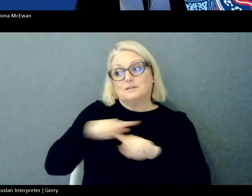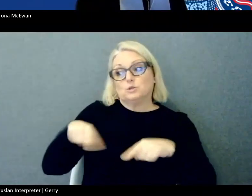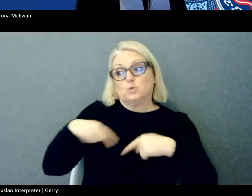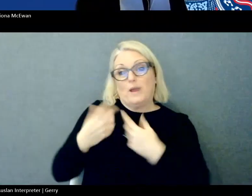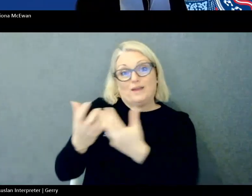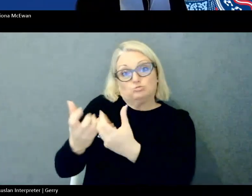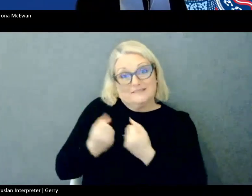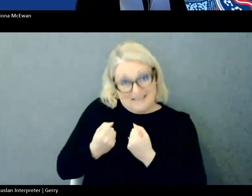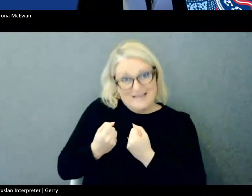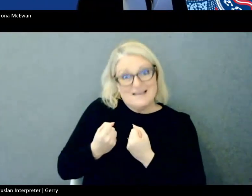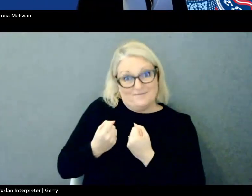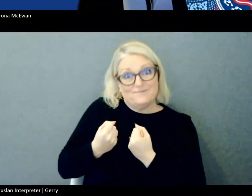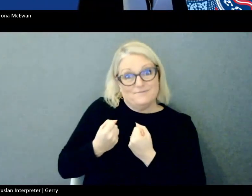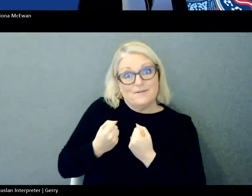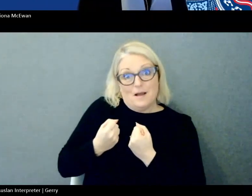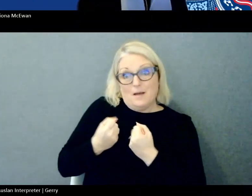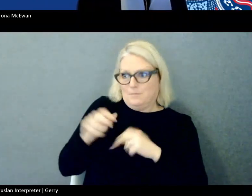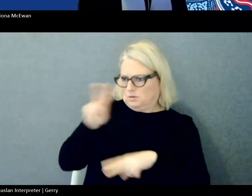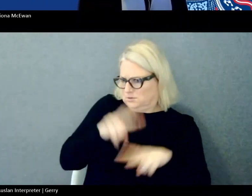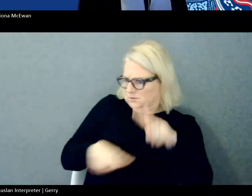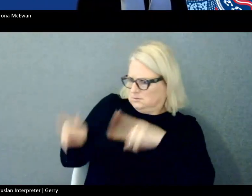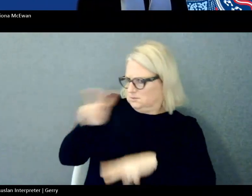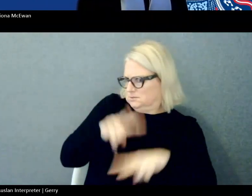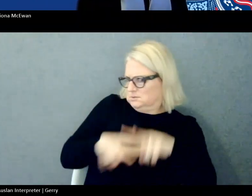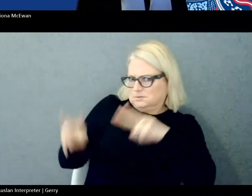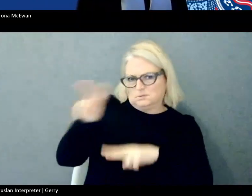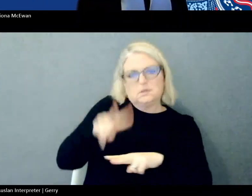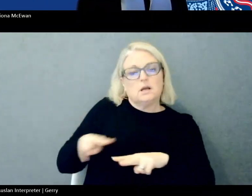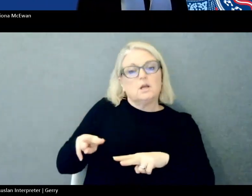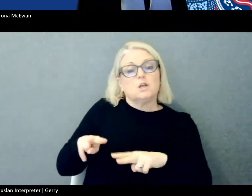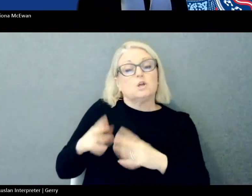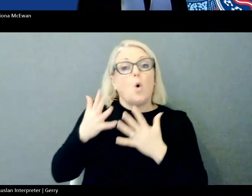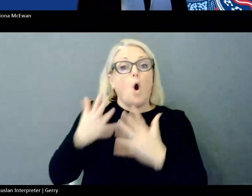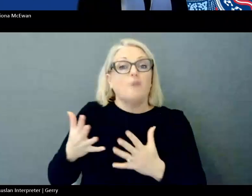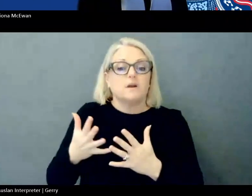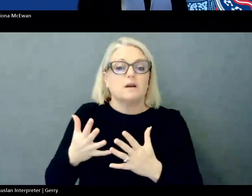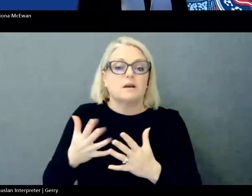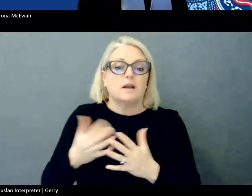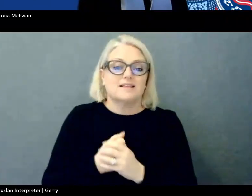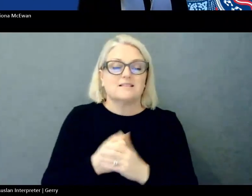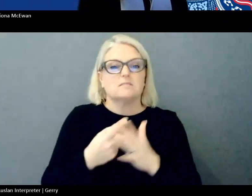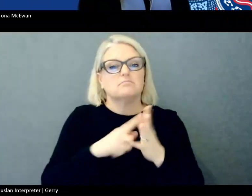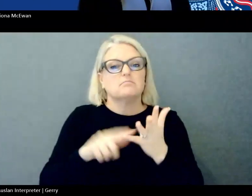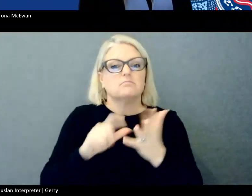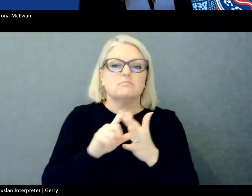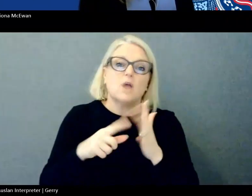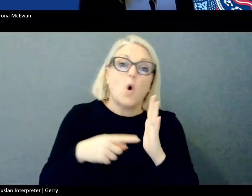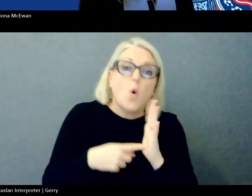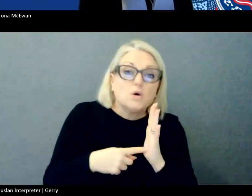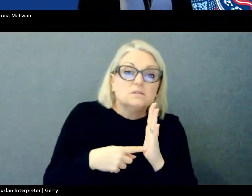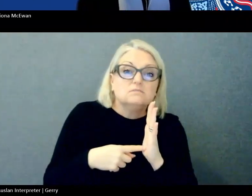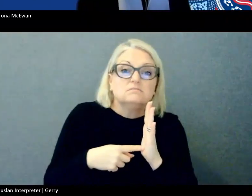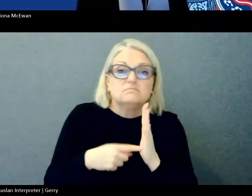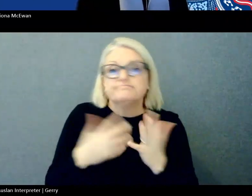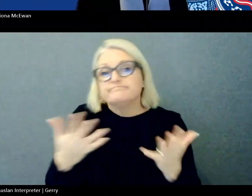is heavily kind of audit-friendly information. It is kind of highly administrative information